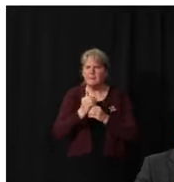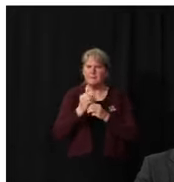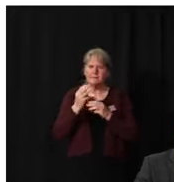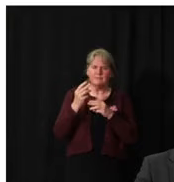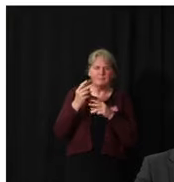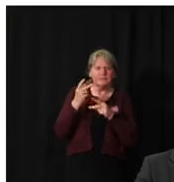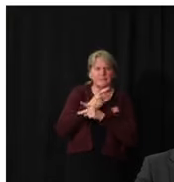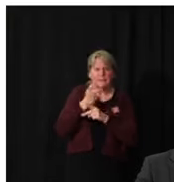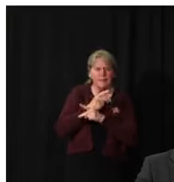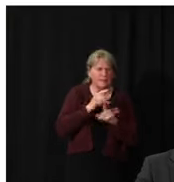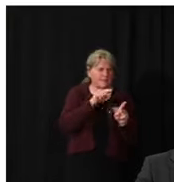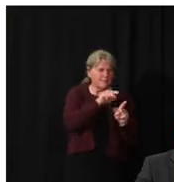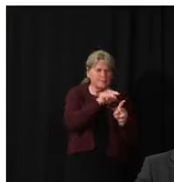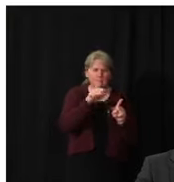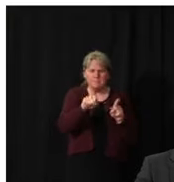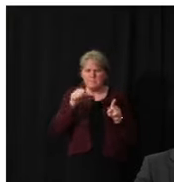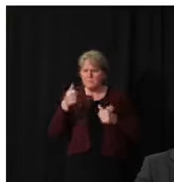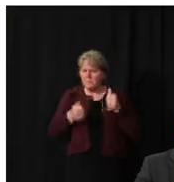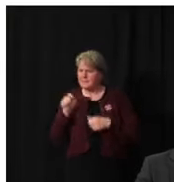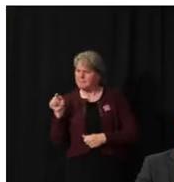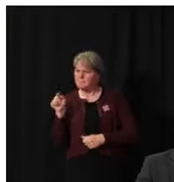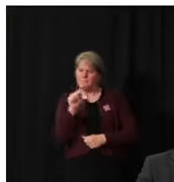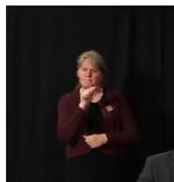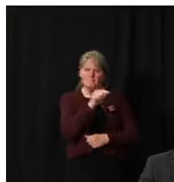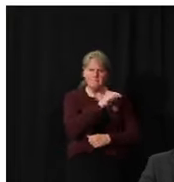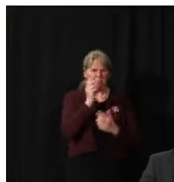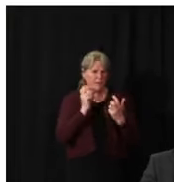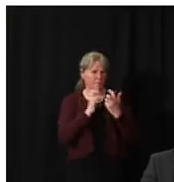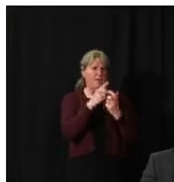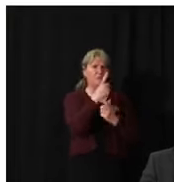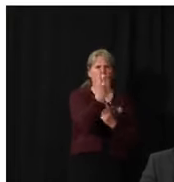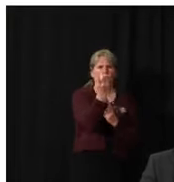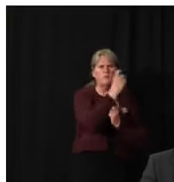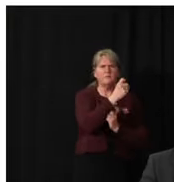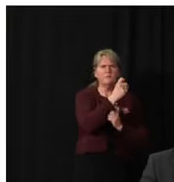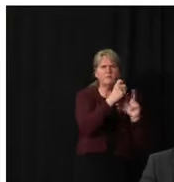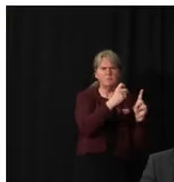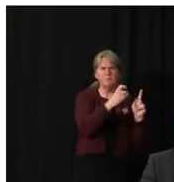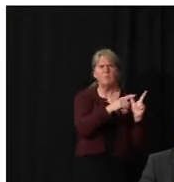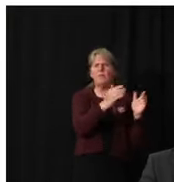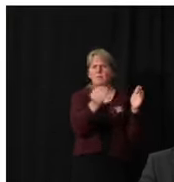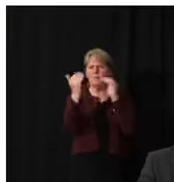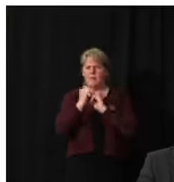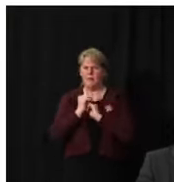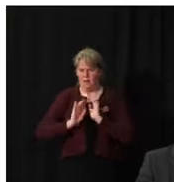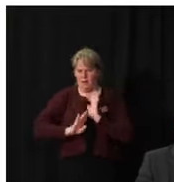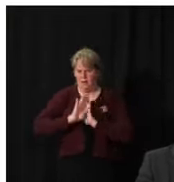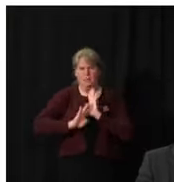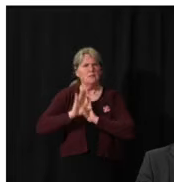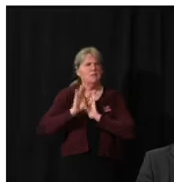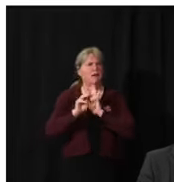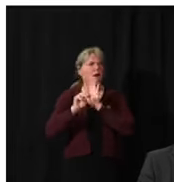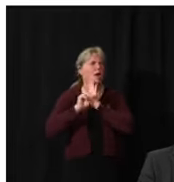that using the type of model that is best suited to answer that question.